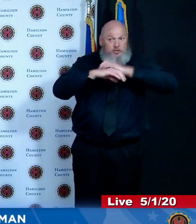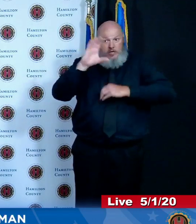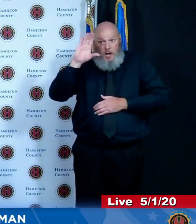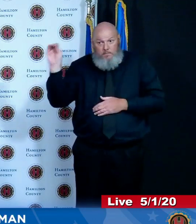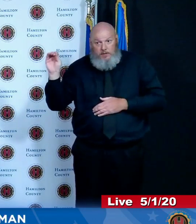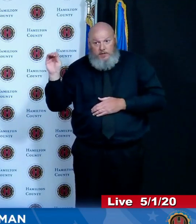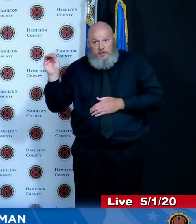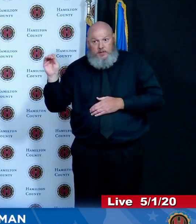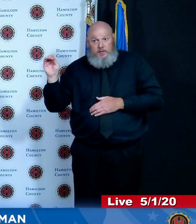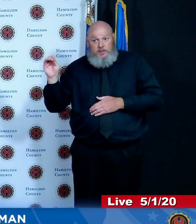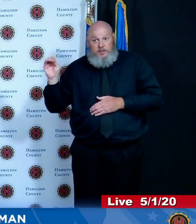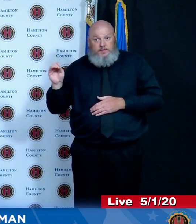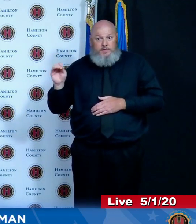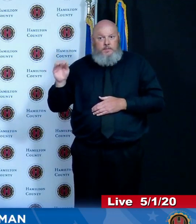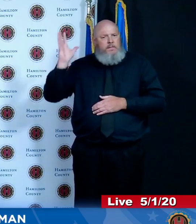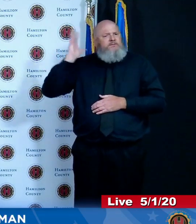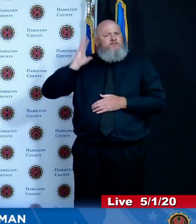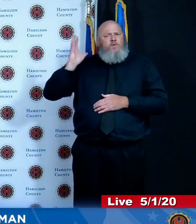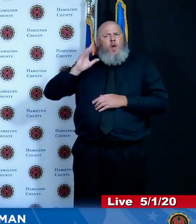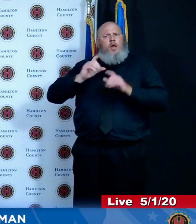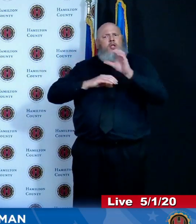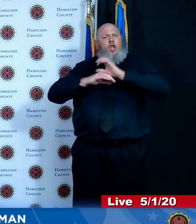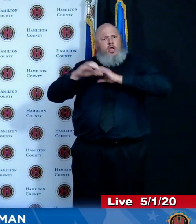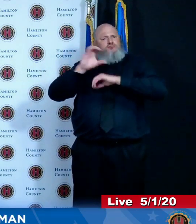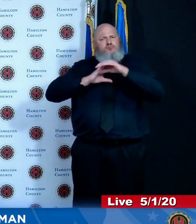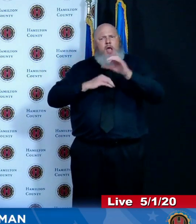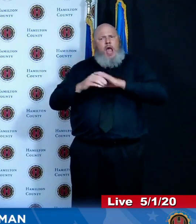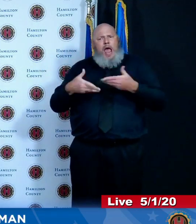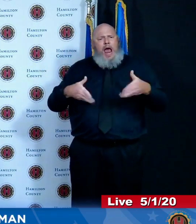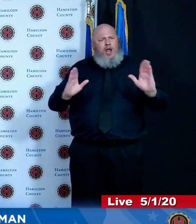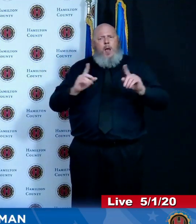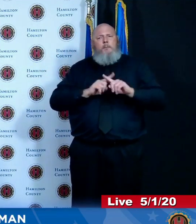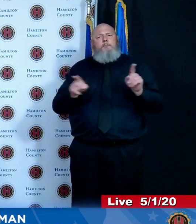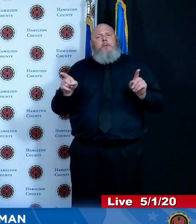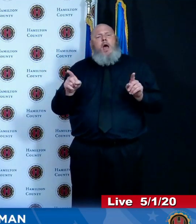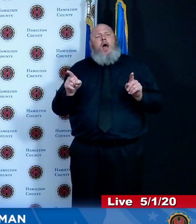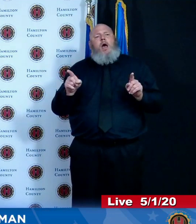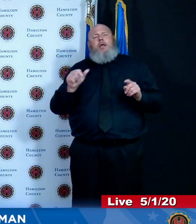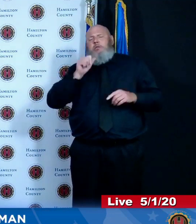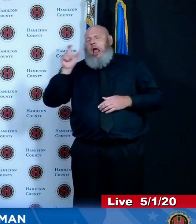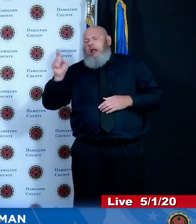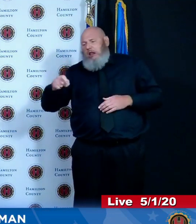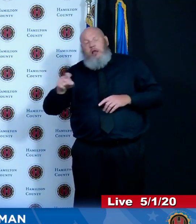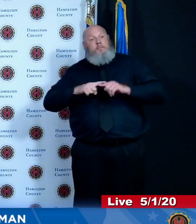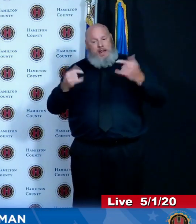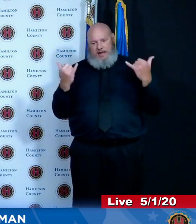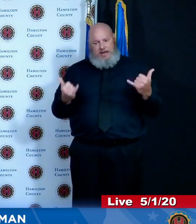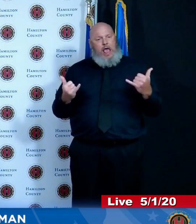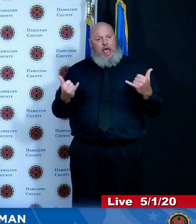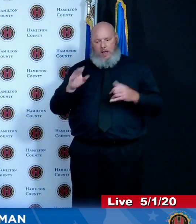so that's on Monday we then get to May 12th and this is where consumer retail